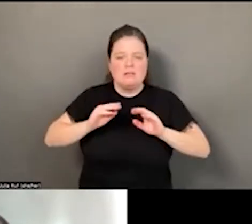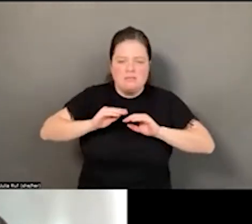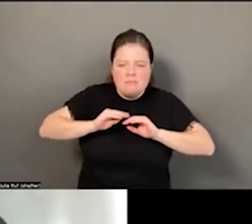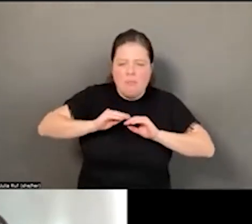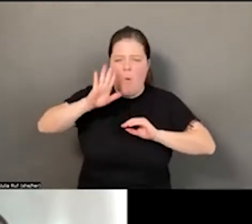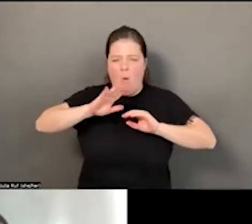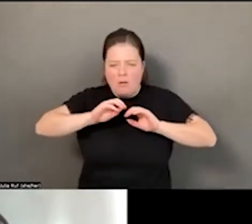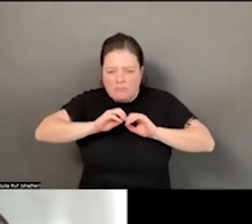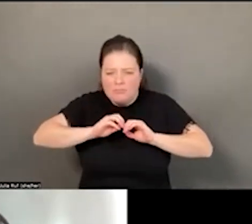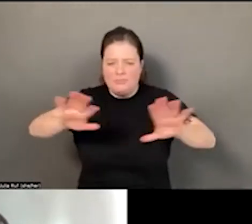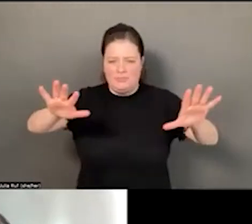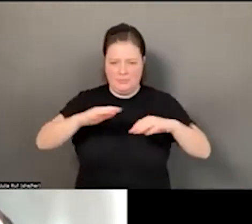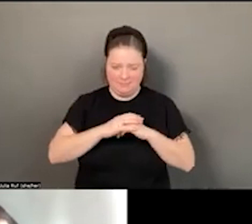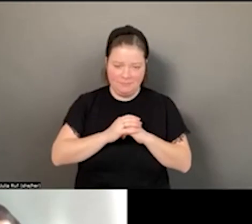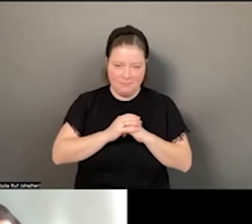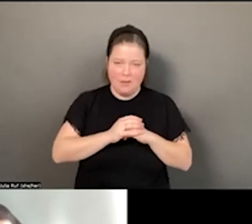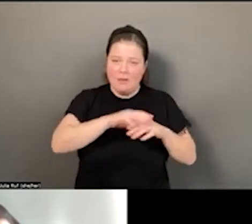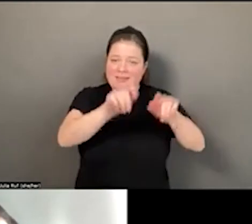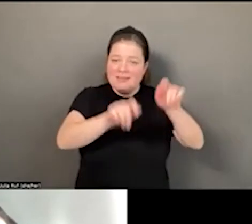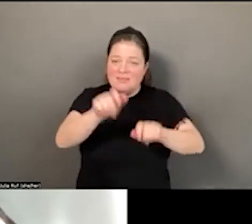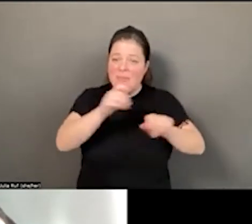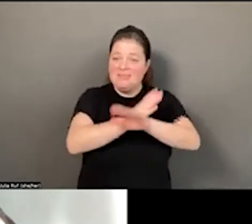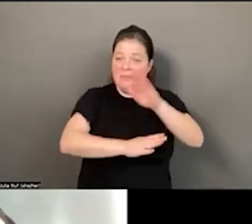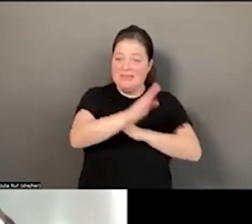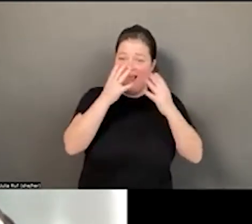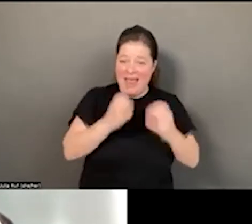the Minimum Wage Directive, which was also adopted.